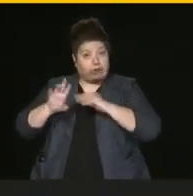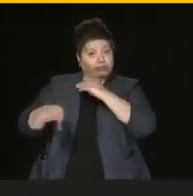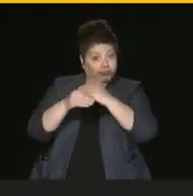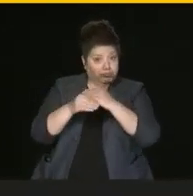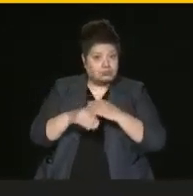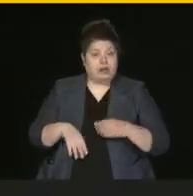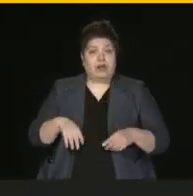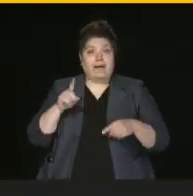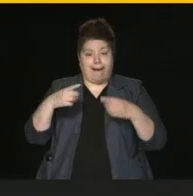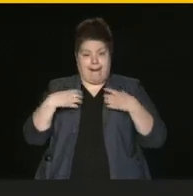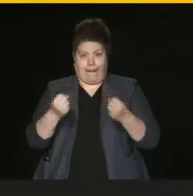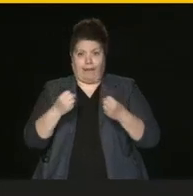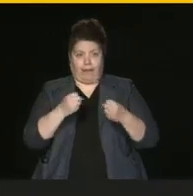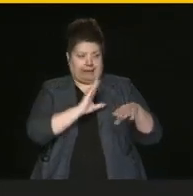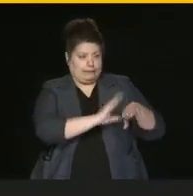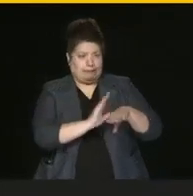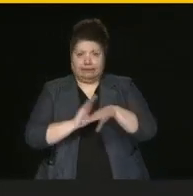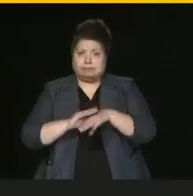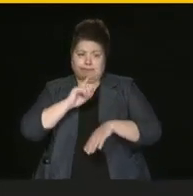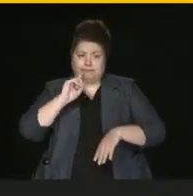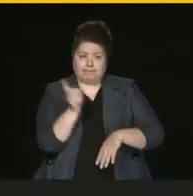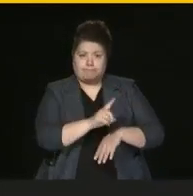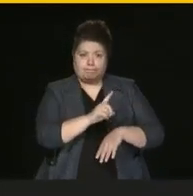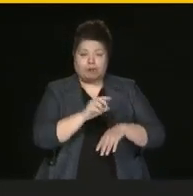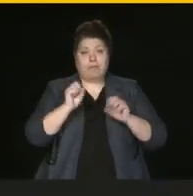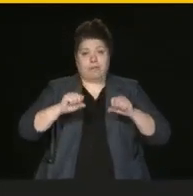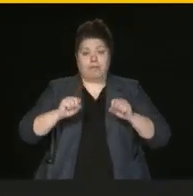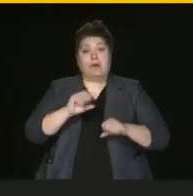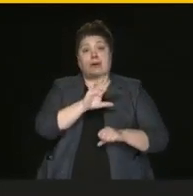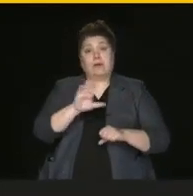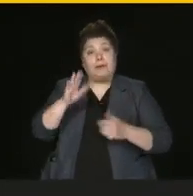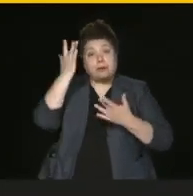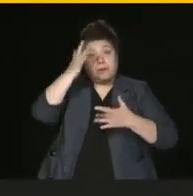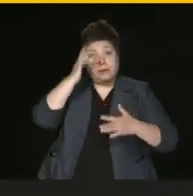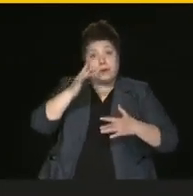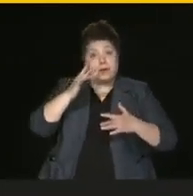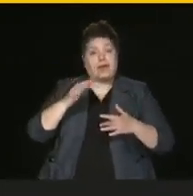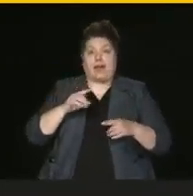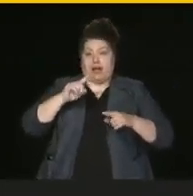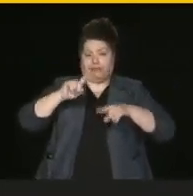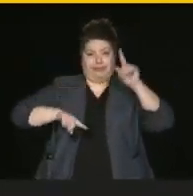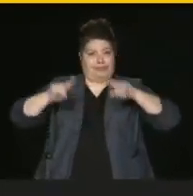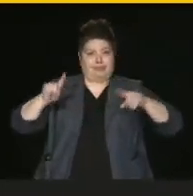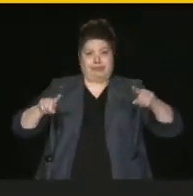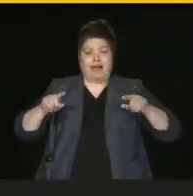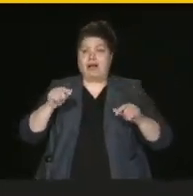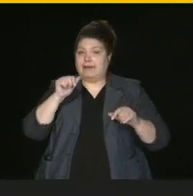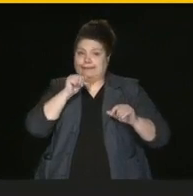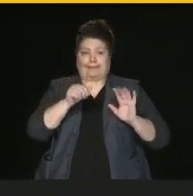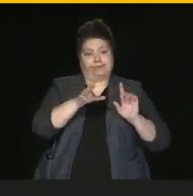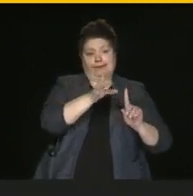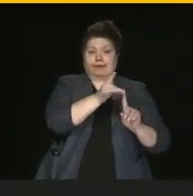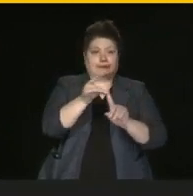PUBLIC HEALTH MEASURES ON SLIGHTLY DIFFERENT TIMELINES